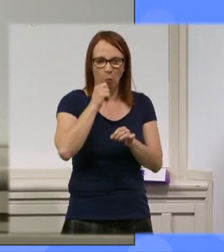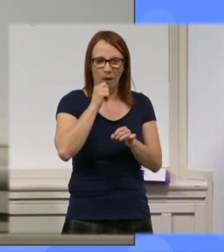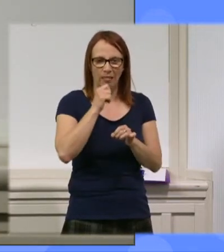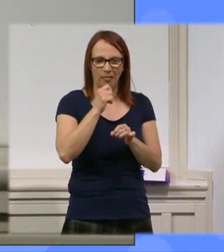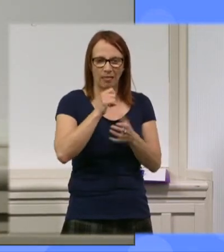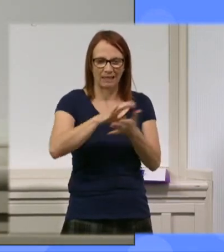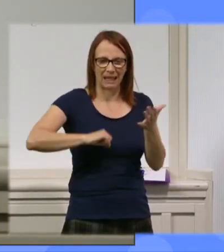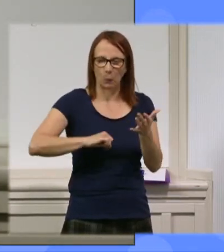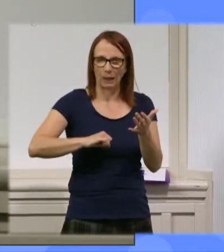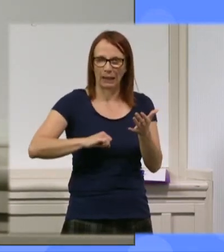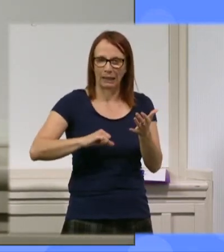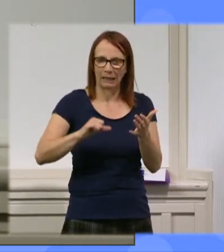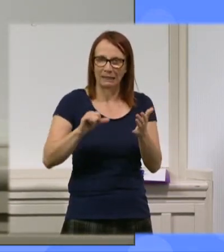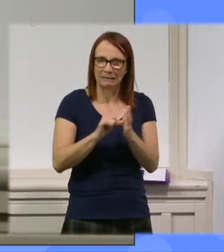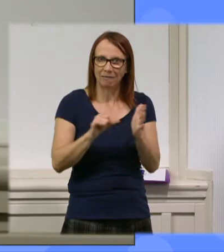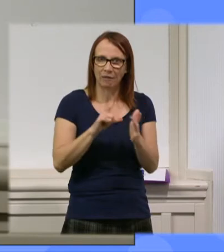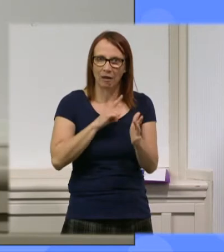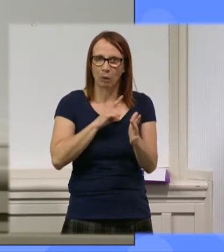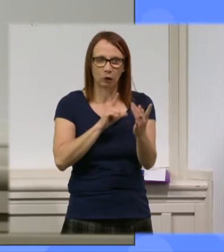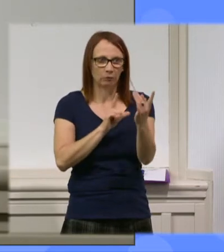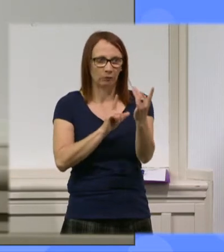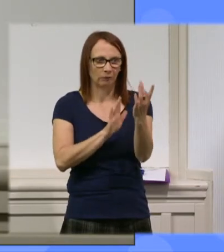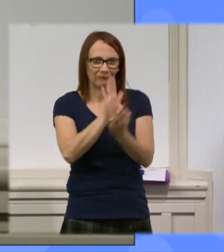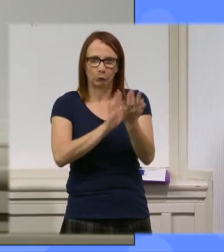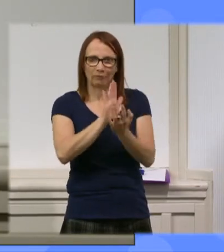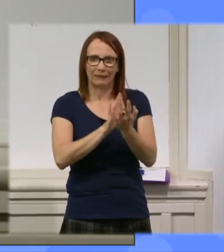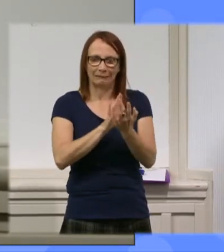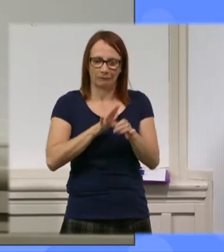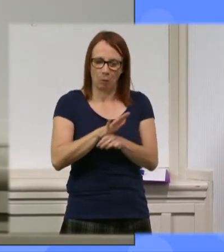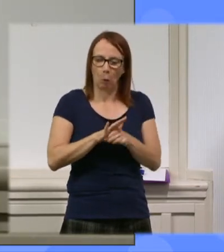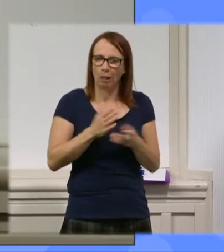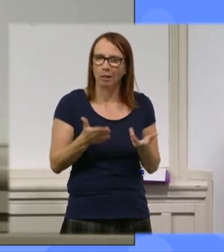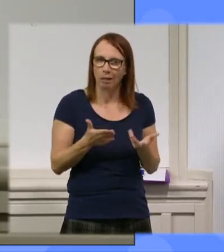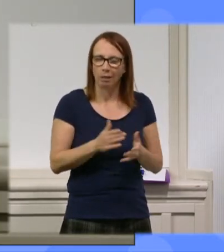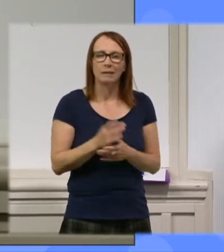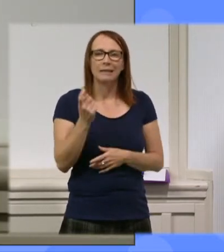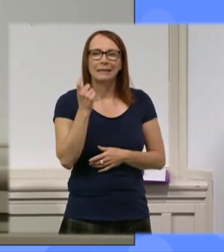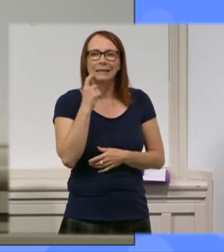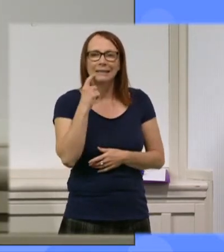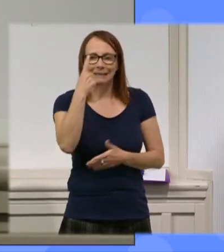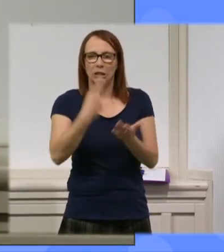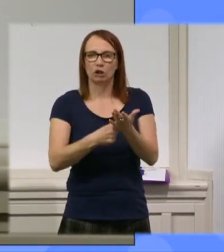fairer decisions when you can see around you the effects of the decisions that you're making it's very easy to make decisions about things like fracking